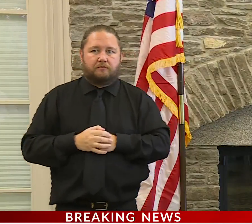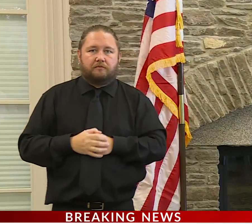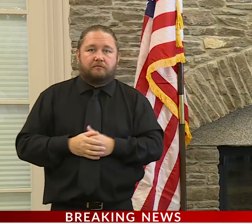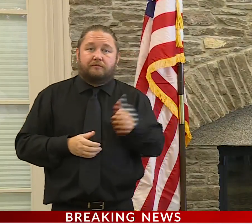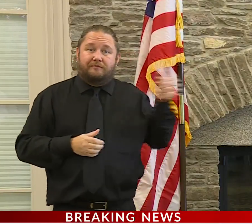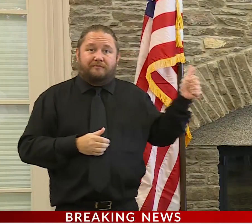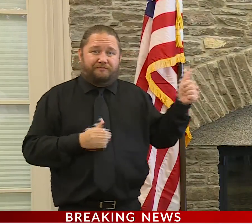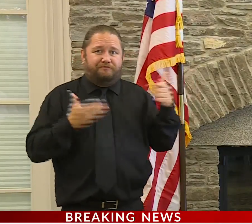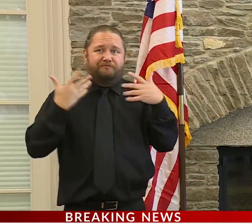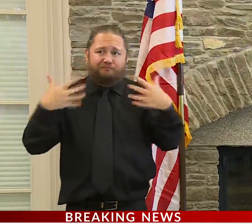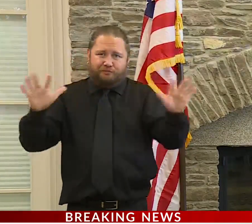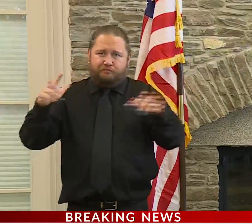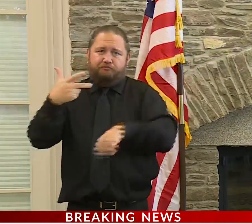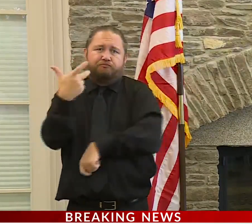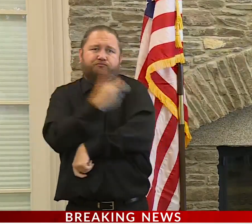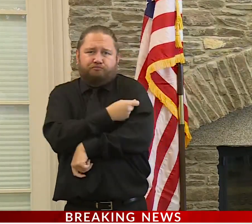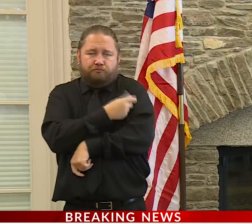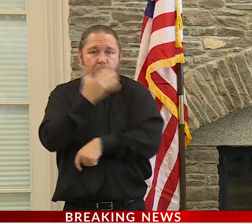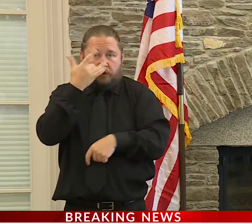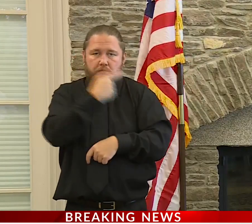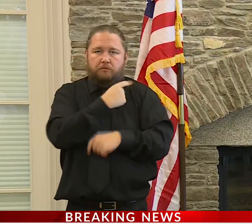DECIDED TO GET THE VACCINE TO